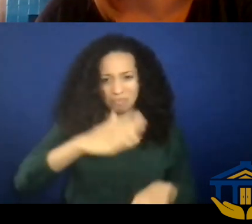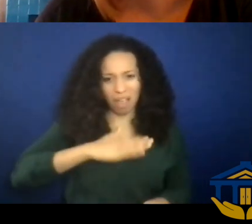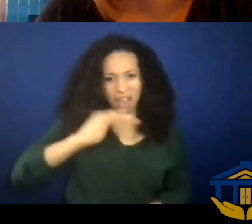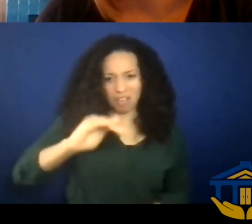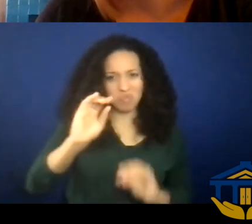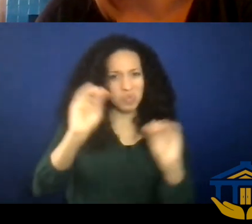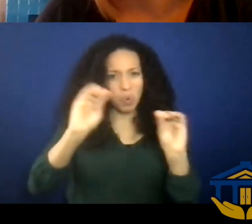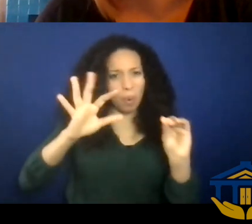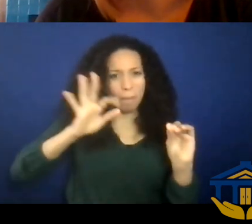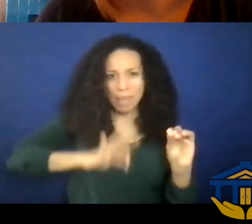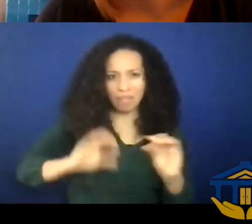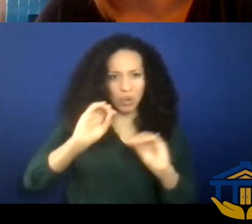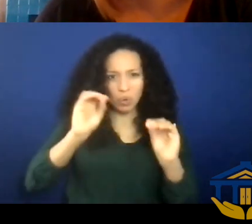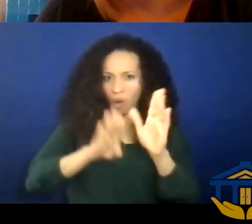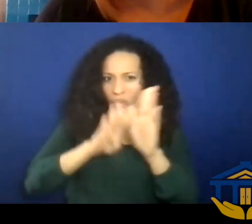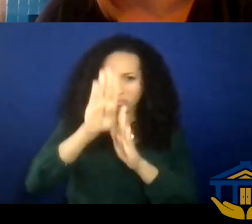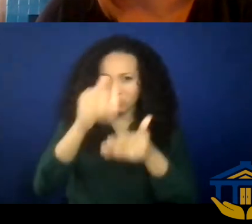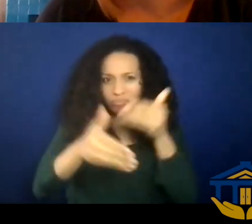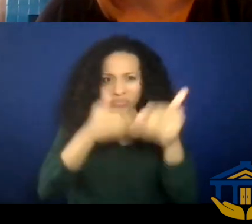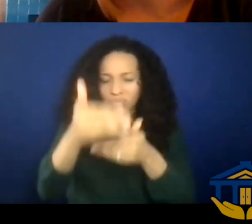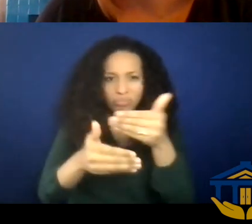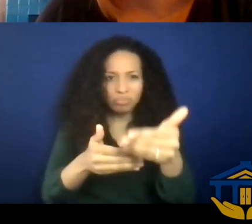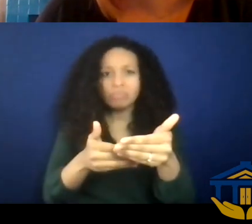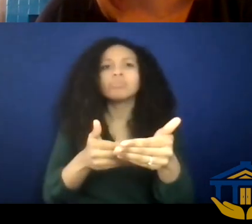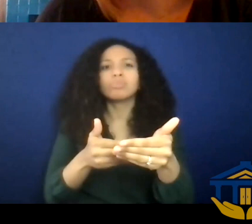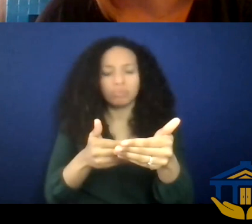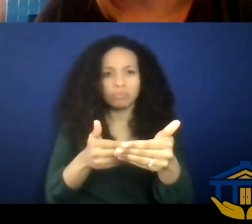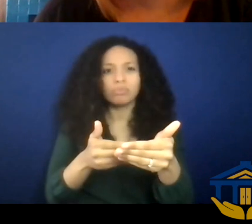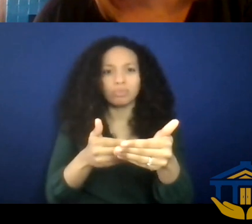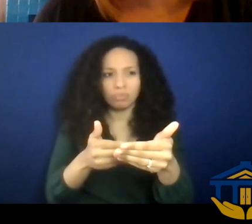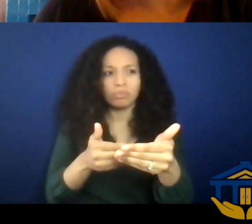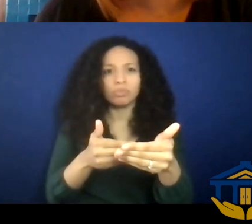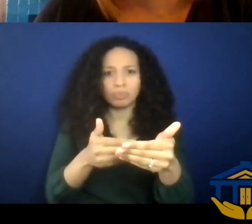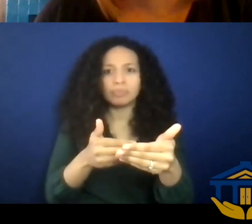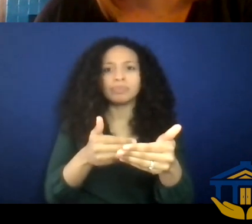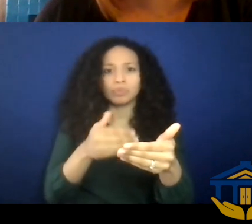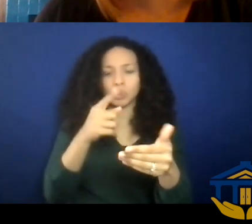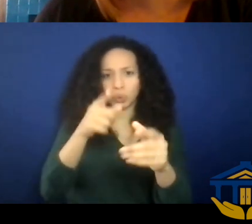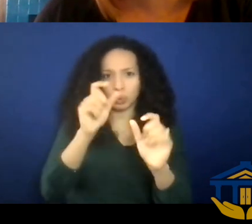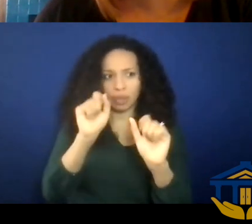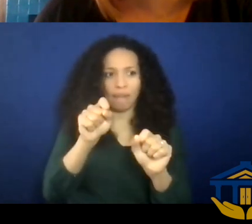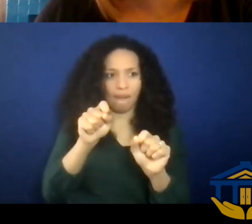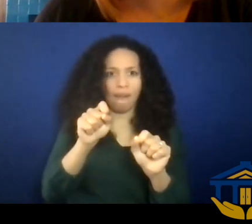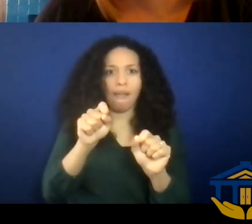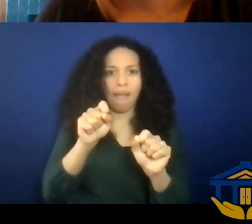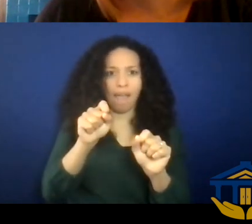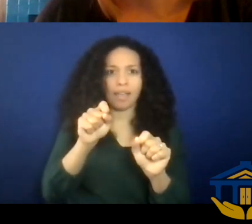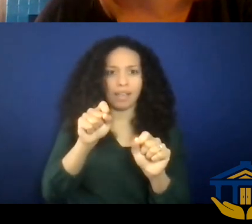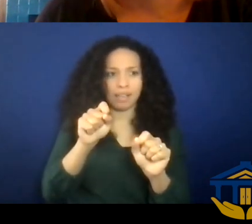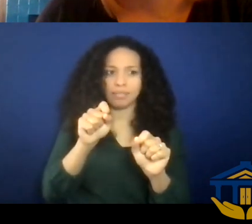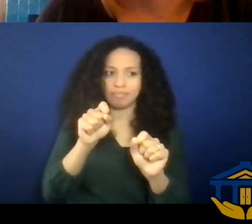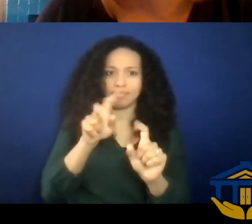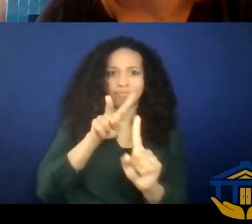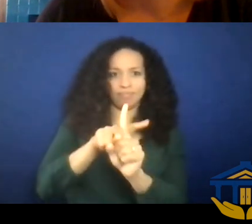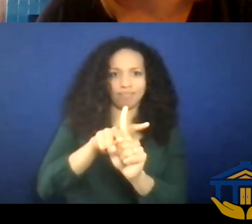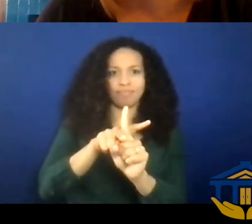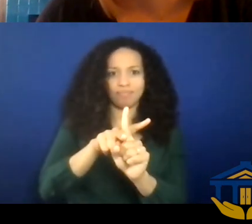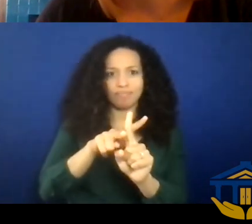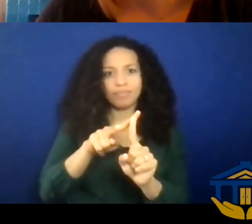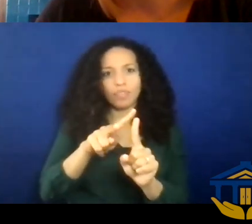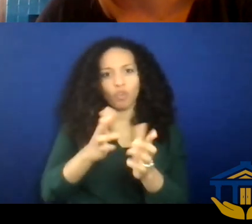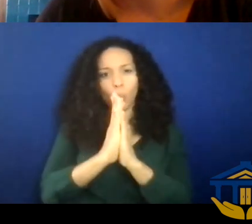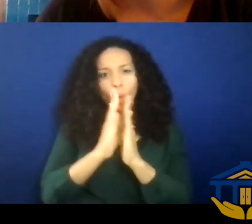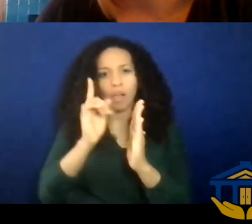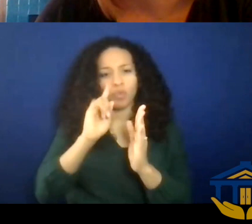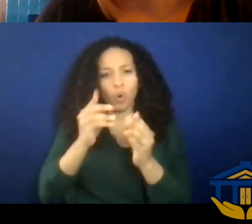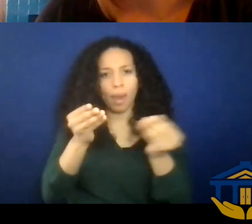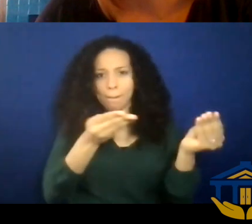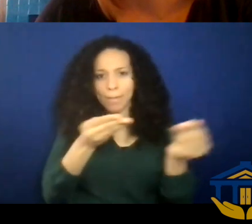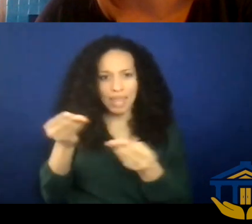from it and not making appropriate progress, you can file a request for mediation or a request